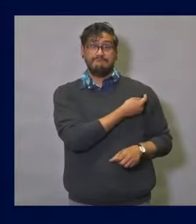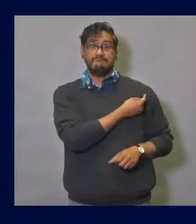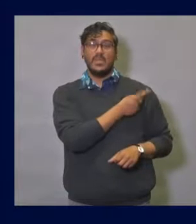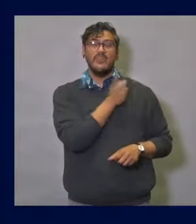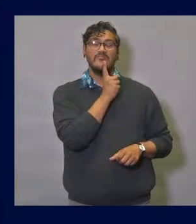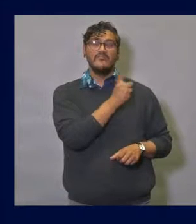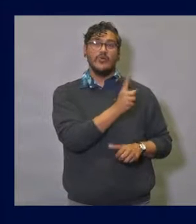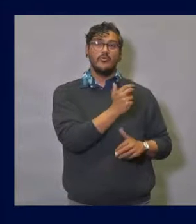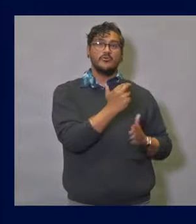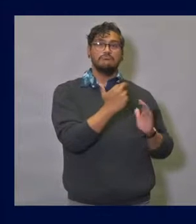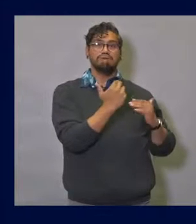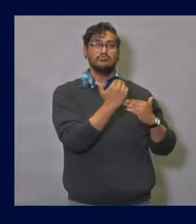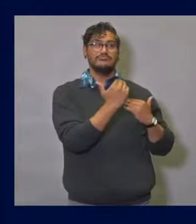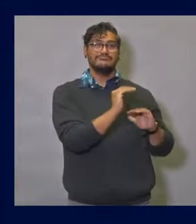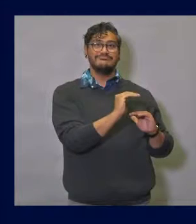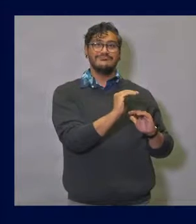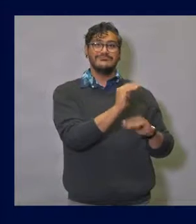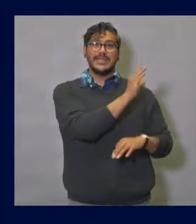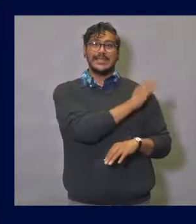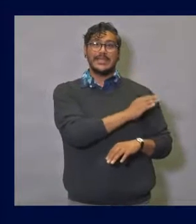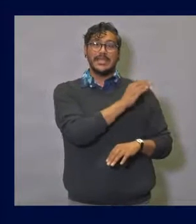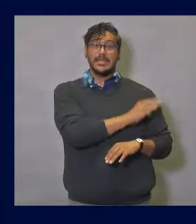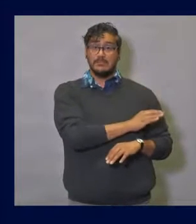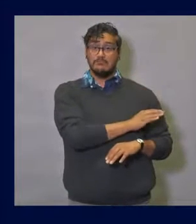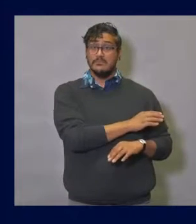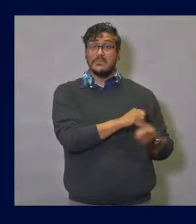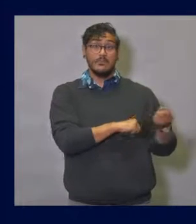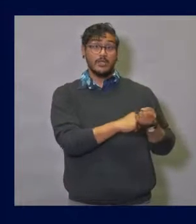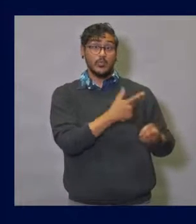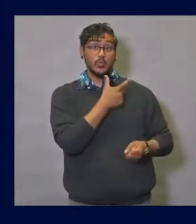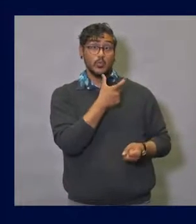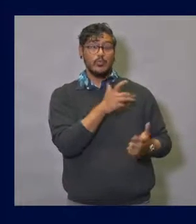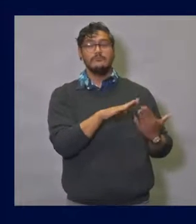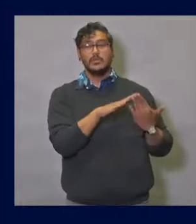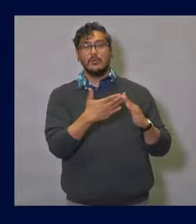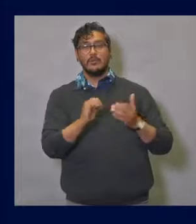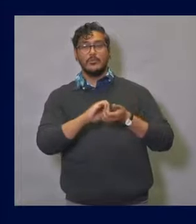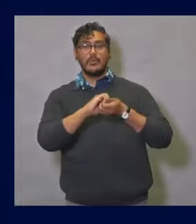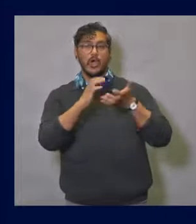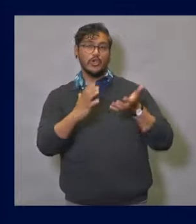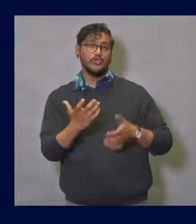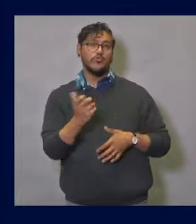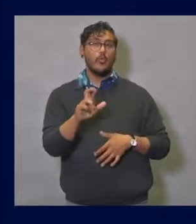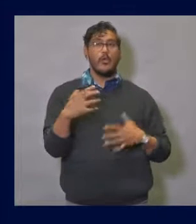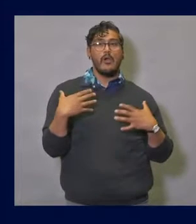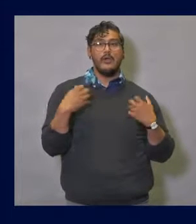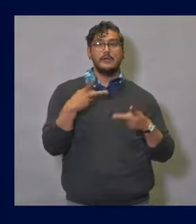BEEN OPPORTUNITIES RESTRICTED